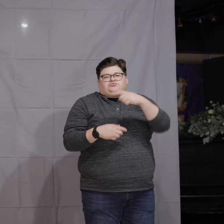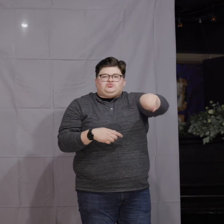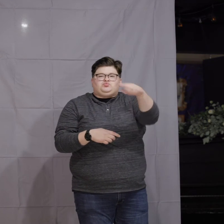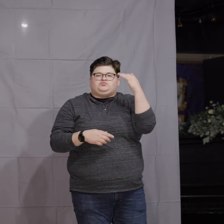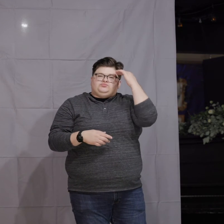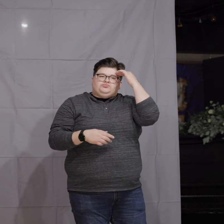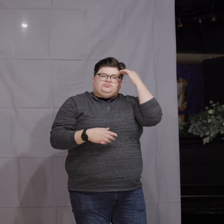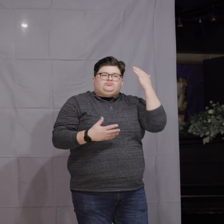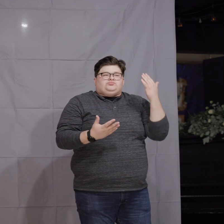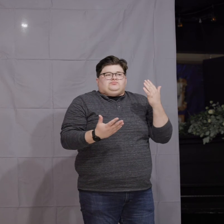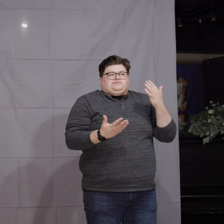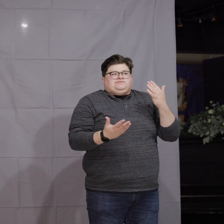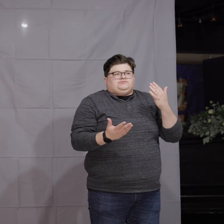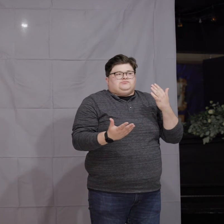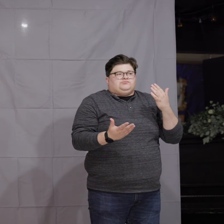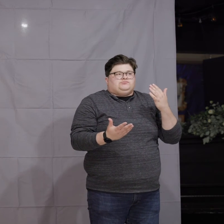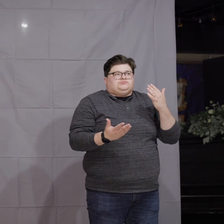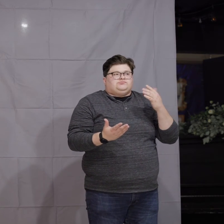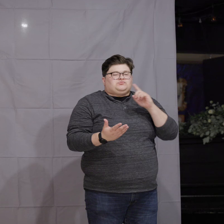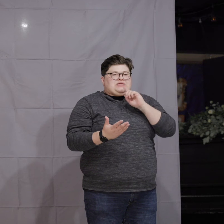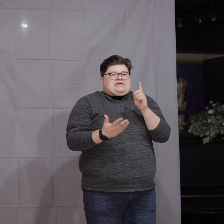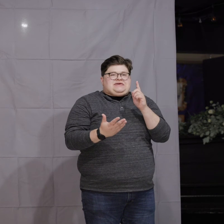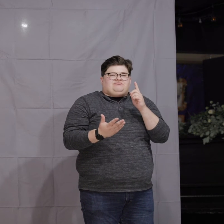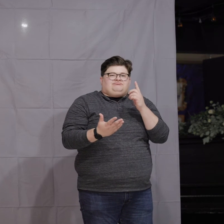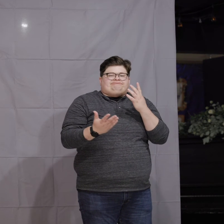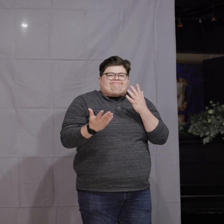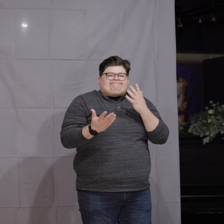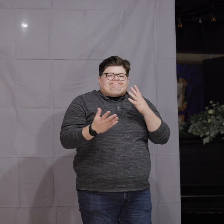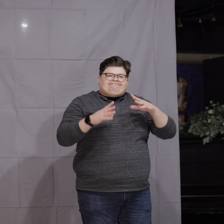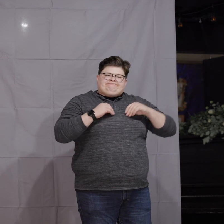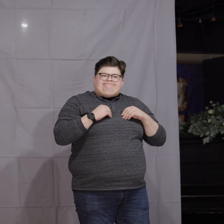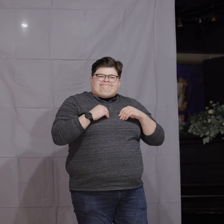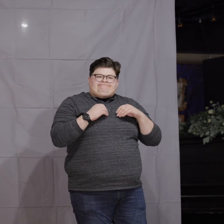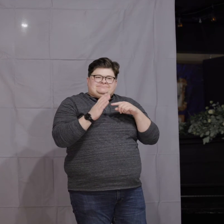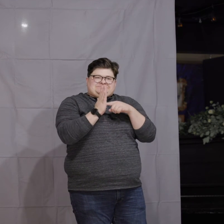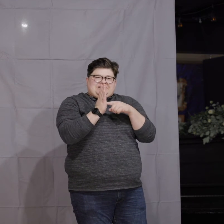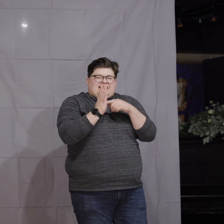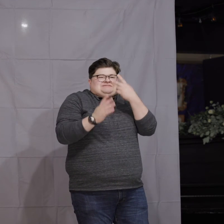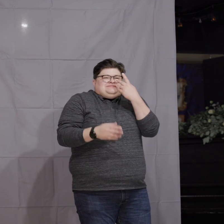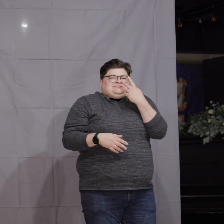What I want each of you to know is to recognize the signs around you and accept them.